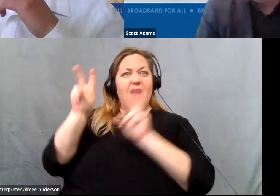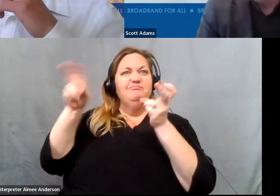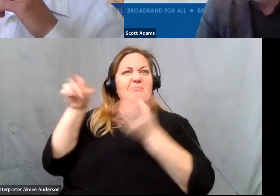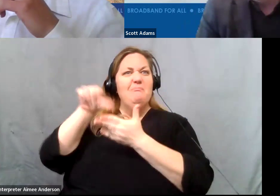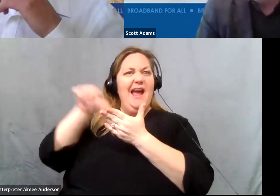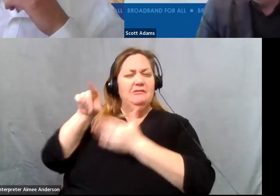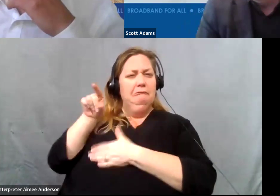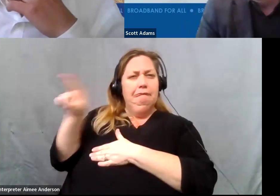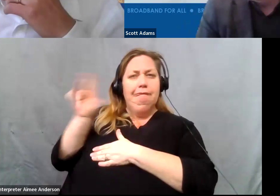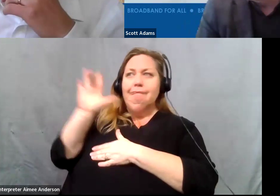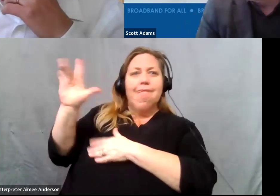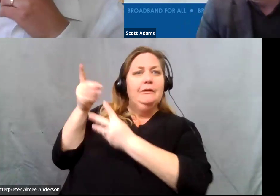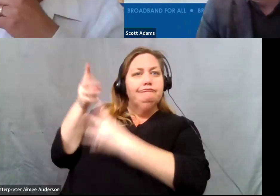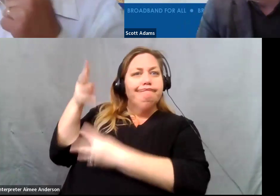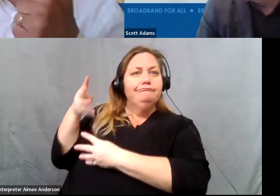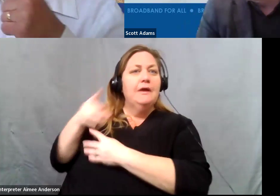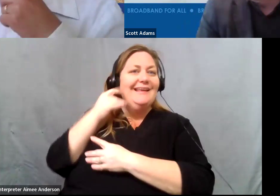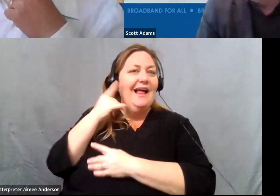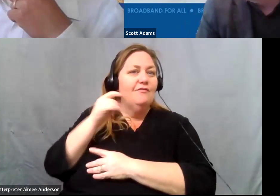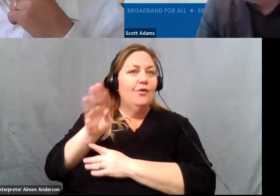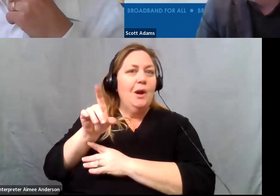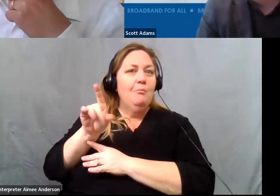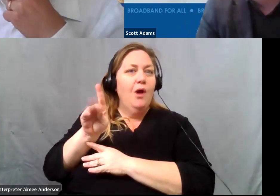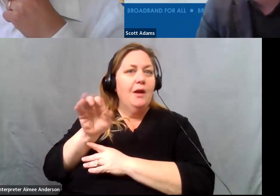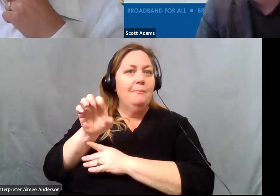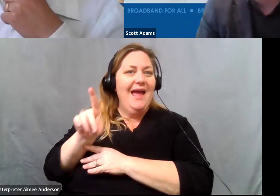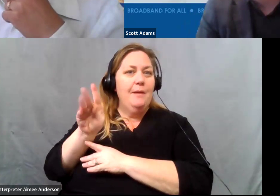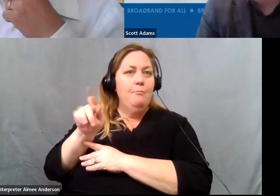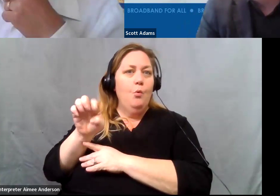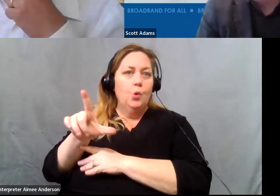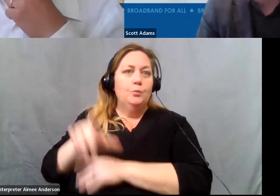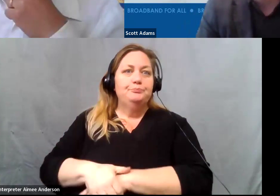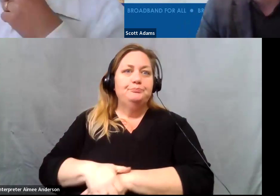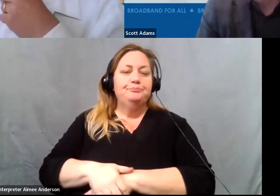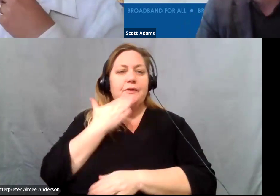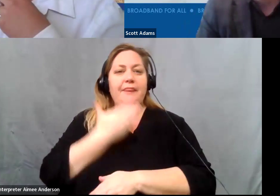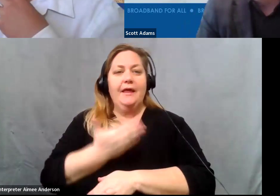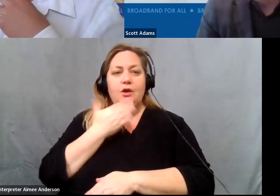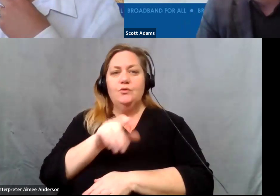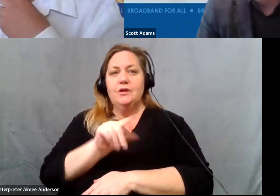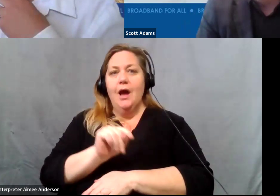the California Broadband for All portal. Great. Thank you, Scott, and we do have